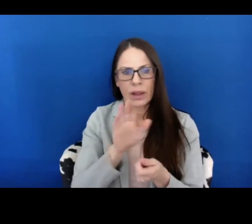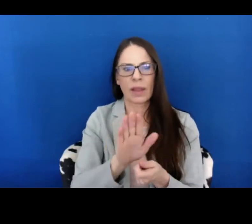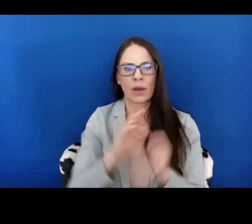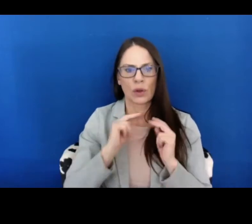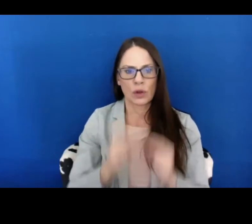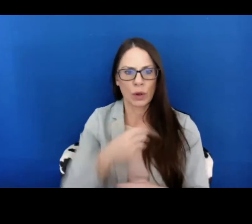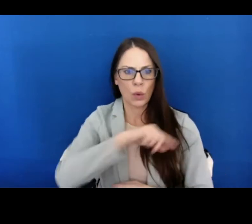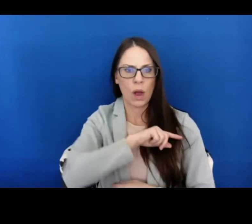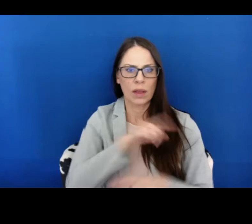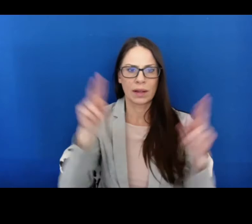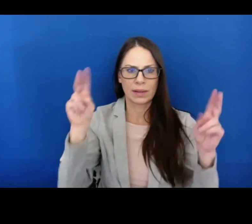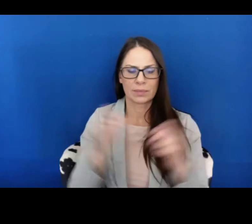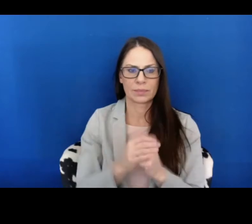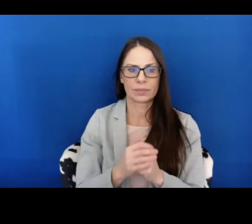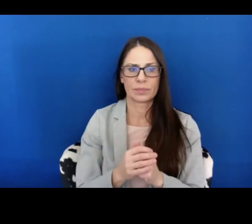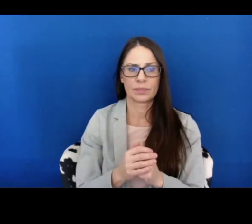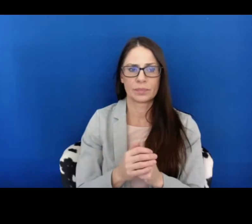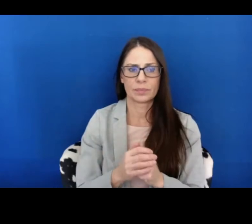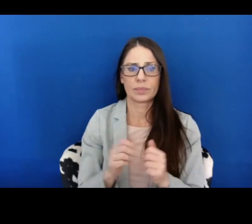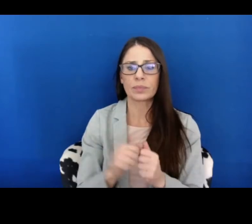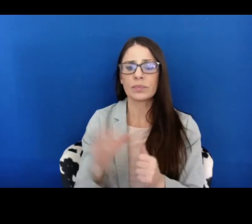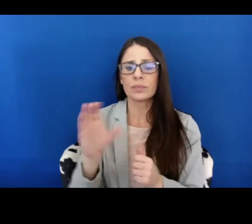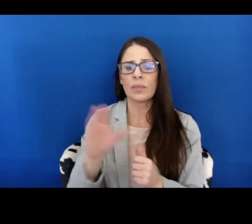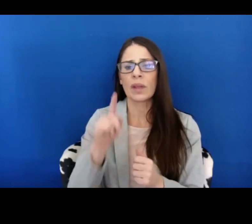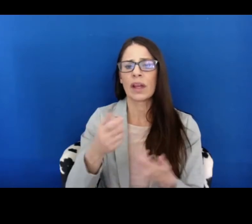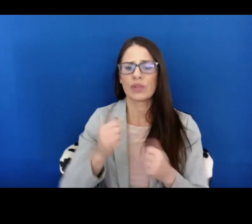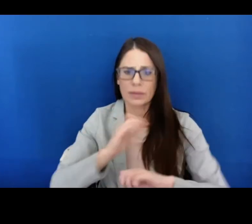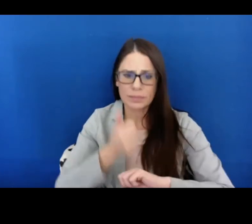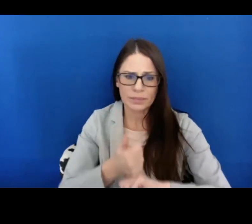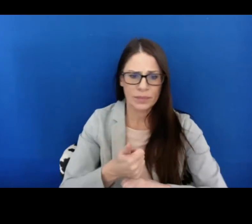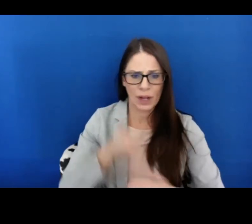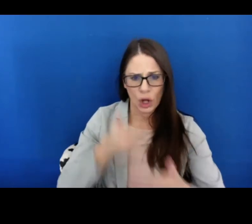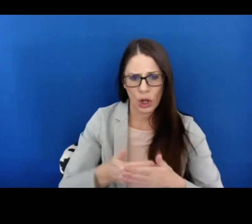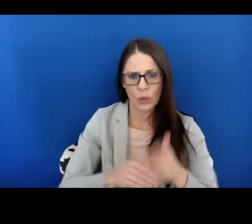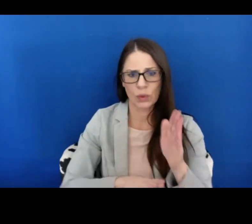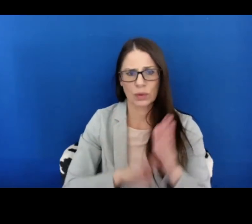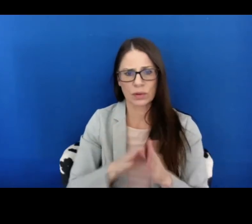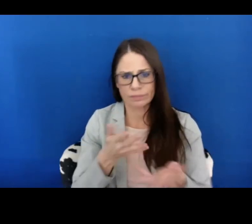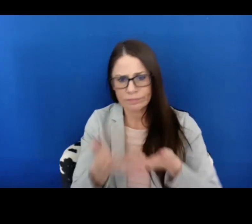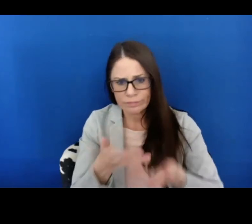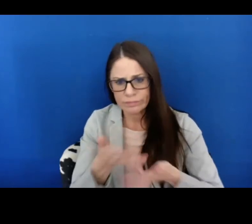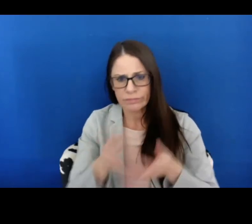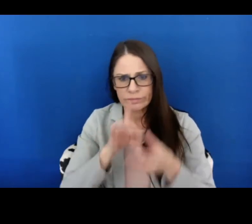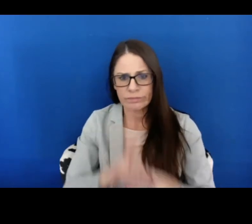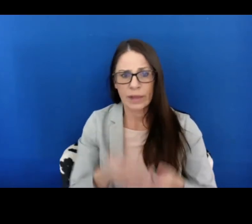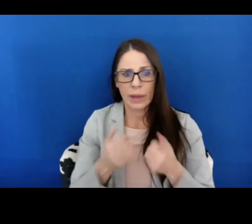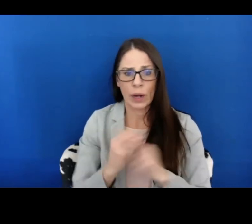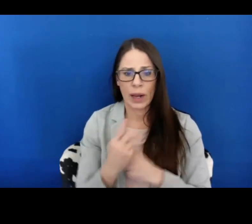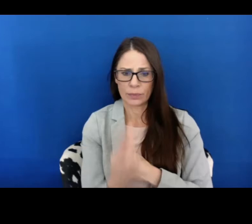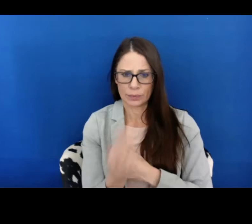Christina good endeavored to establish the sort of close interpersonal relationship that would allow for the parents to understand 15:17:38 one another in a meaningful sets.